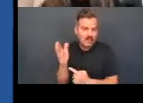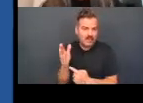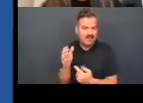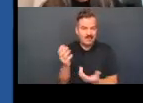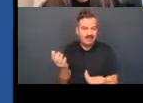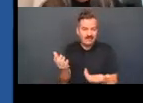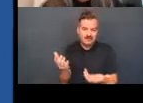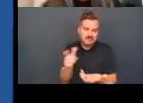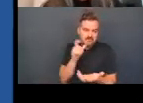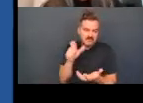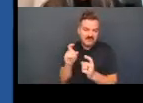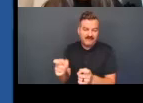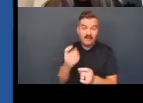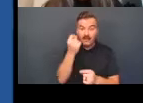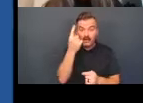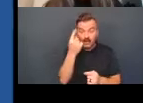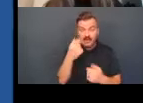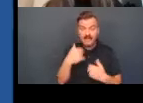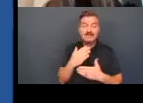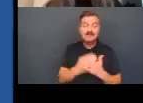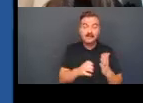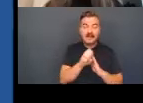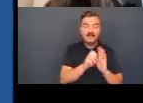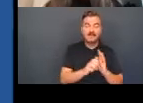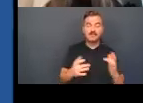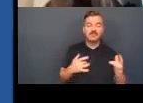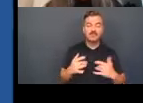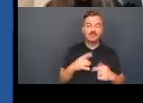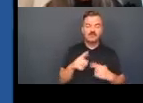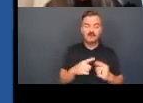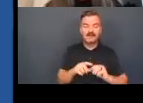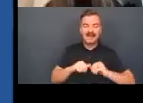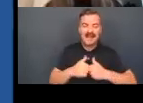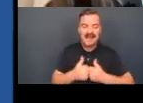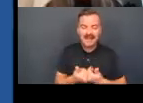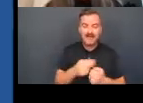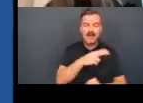16:01:52 However, there are some ethical concerns with how hospital mortality is determined.